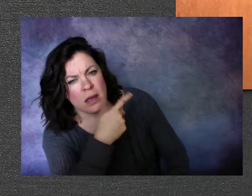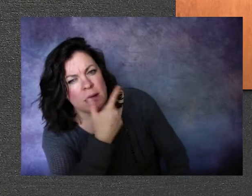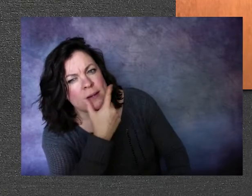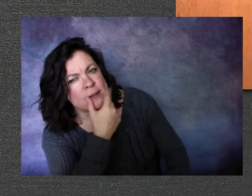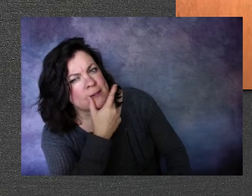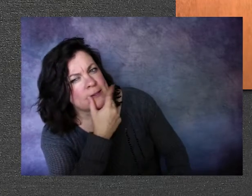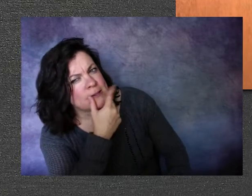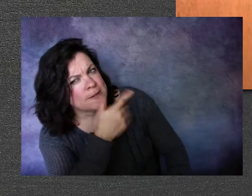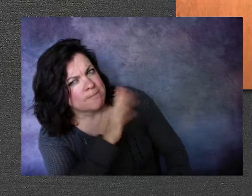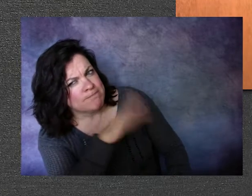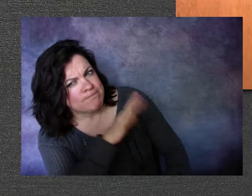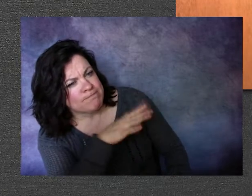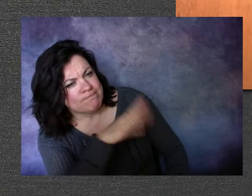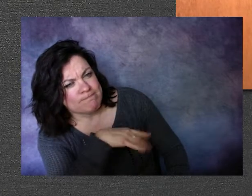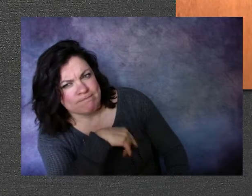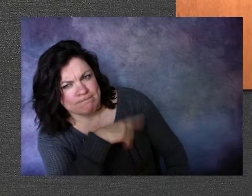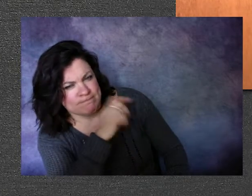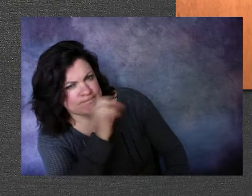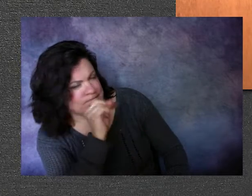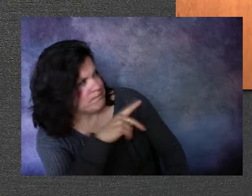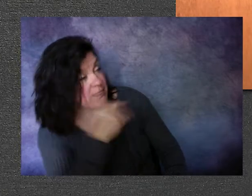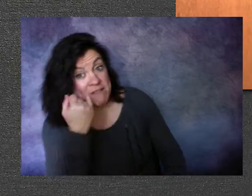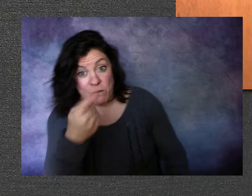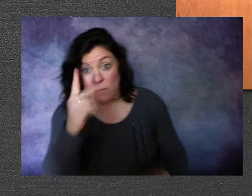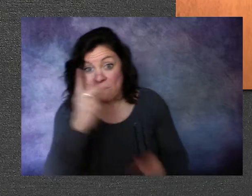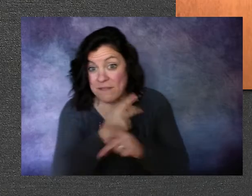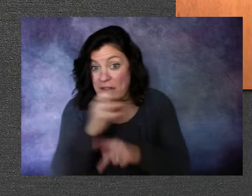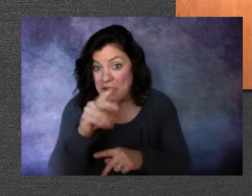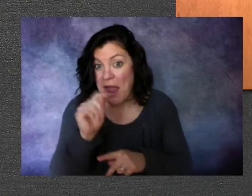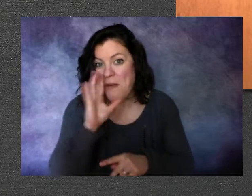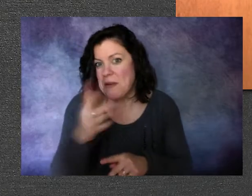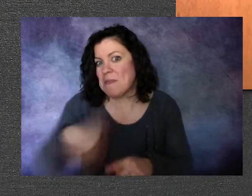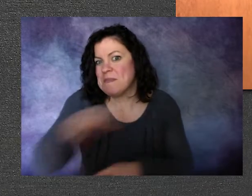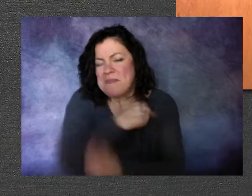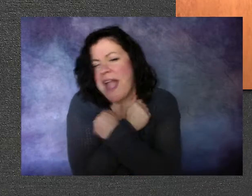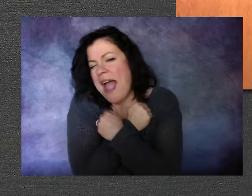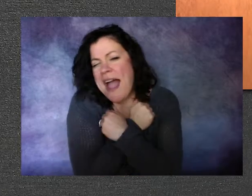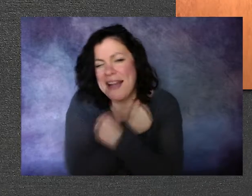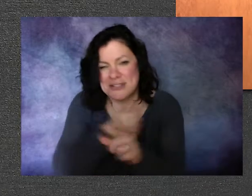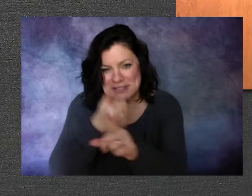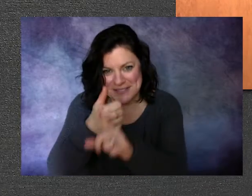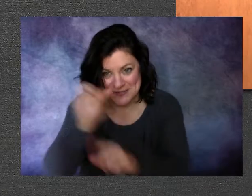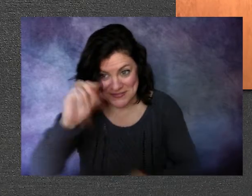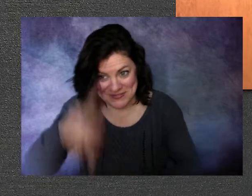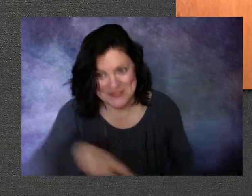and we try to get him and give them a hug. Let's see, we need a paper and pencil.